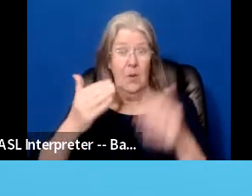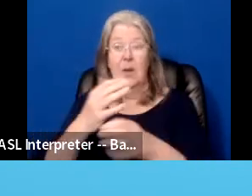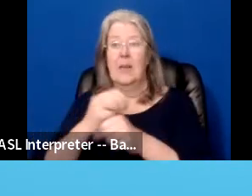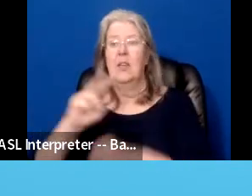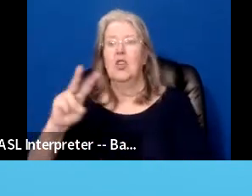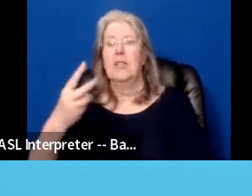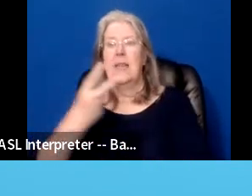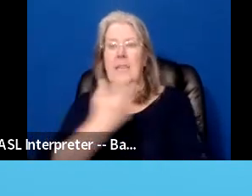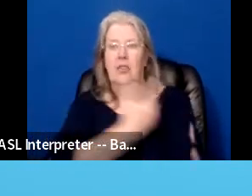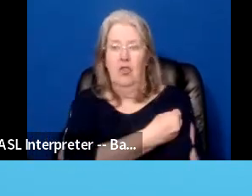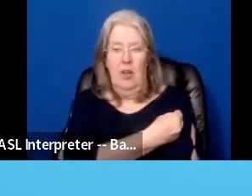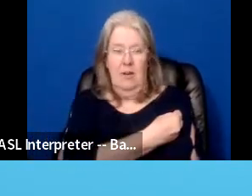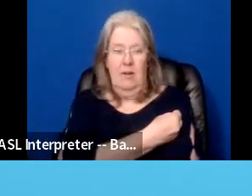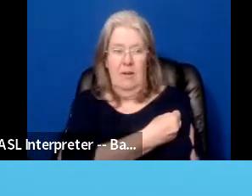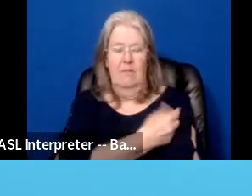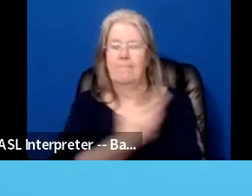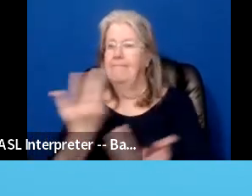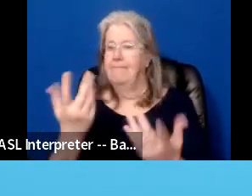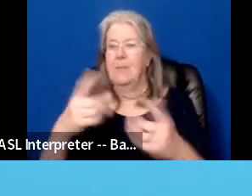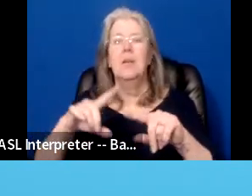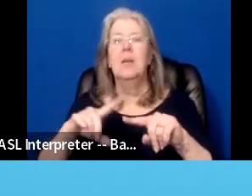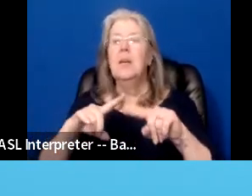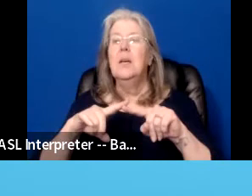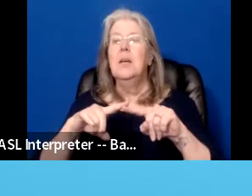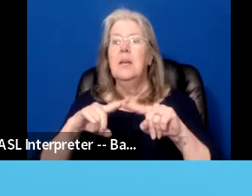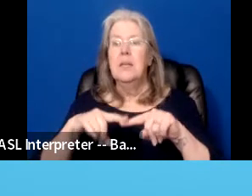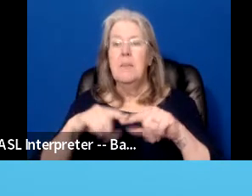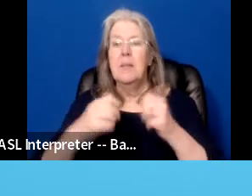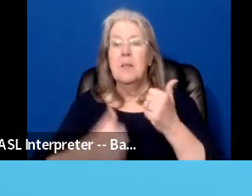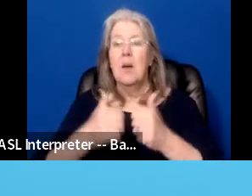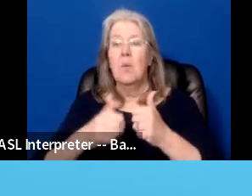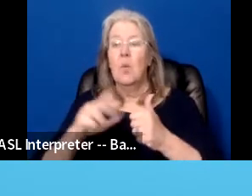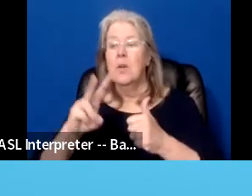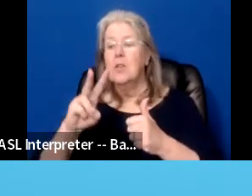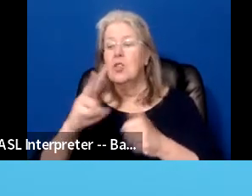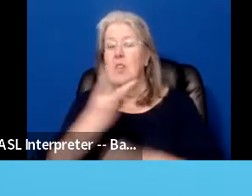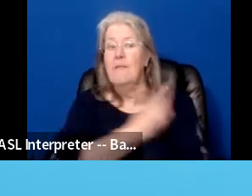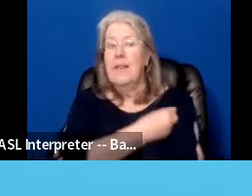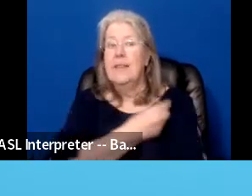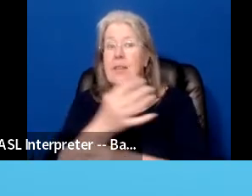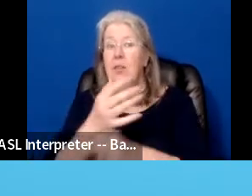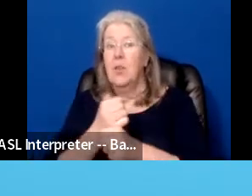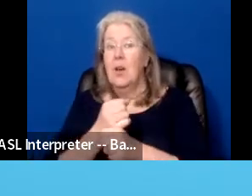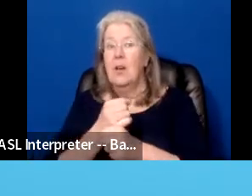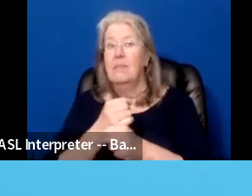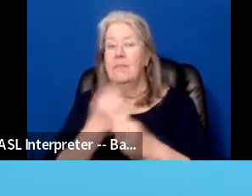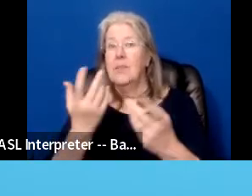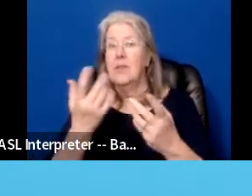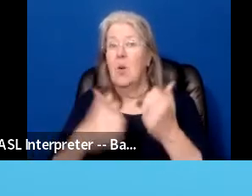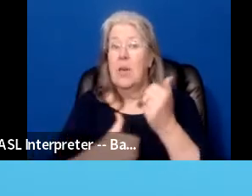Dr. Klemsz: So it depends on which vaccine you're getting what the interval is. So I would ask your provider